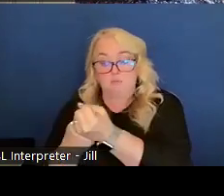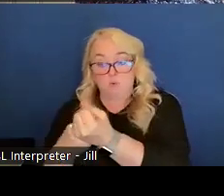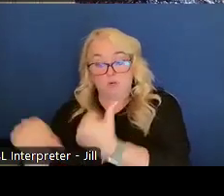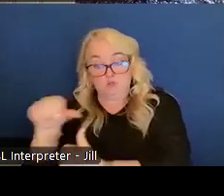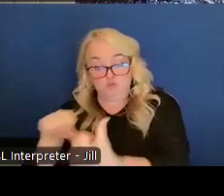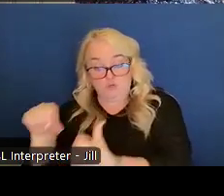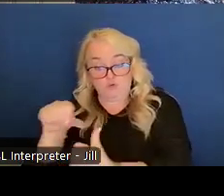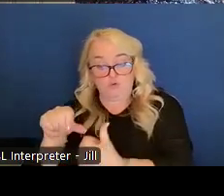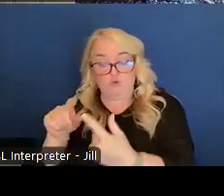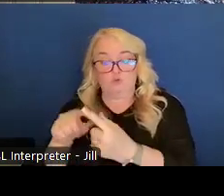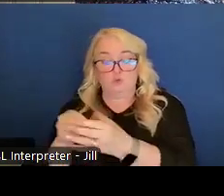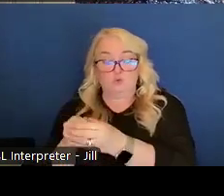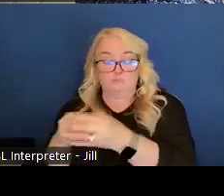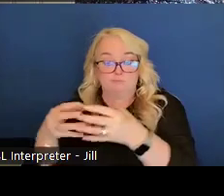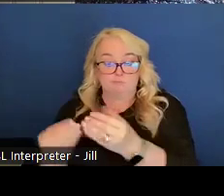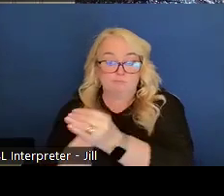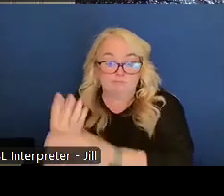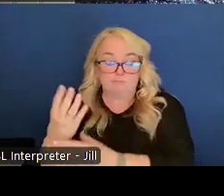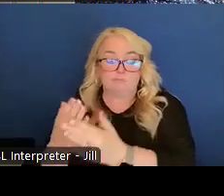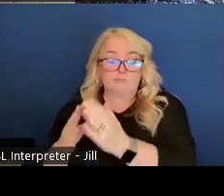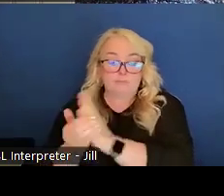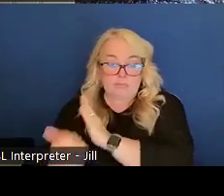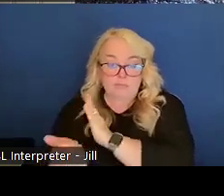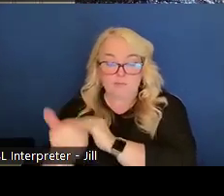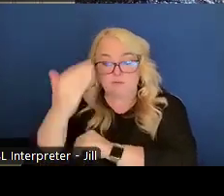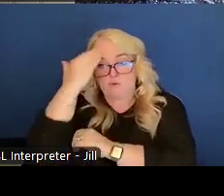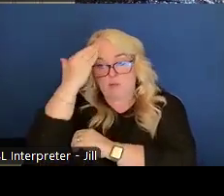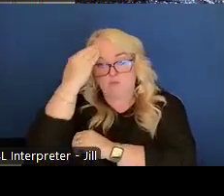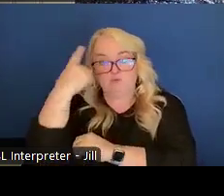growing skills and knowledge to advocate for quality community